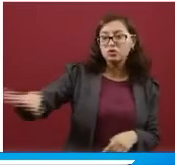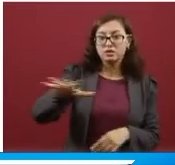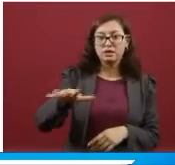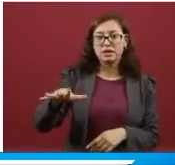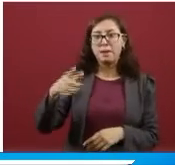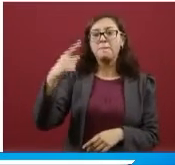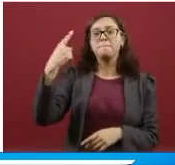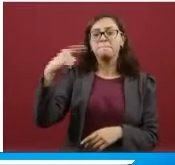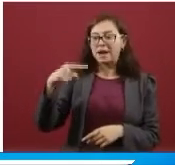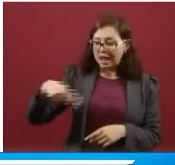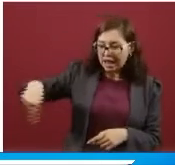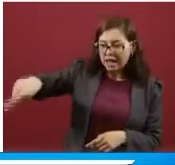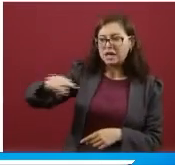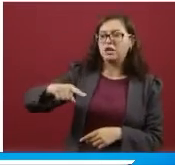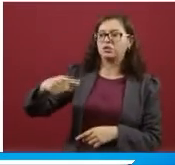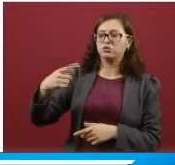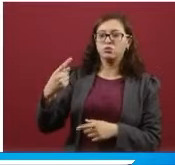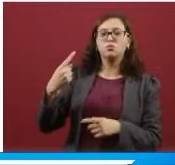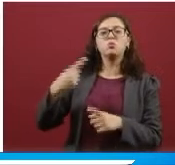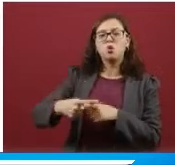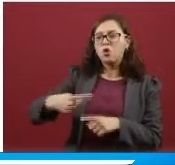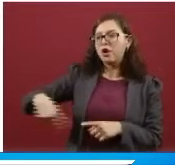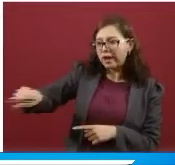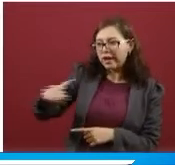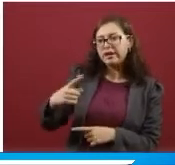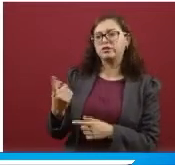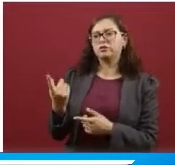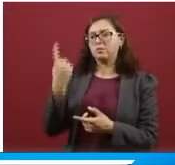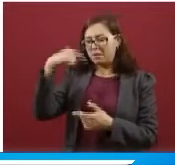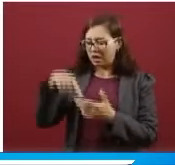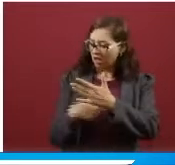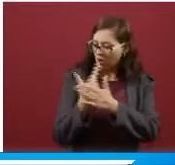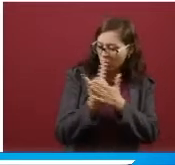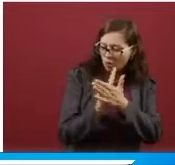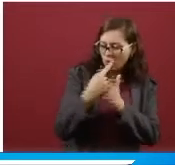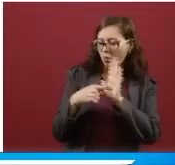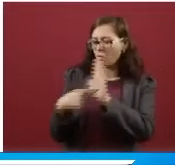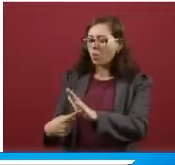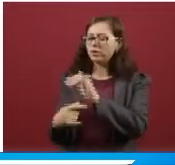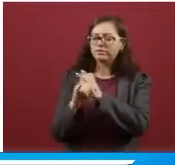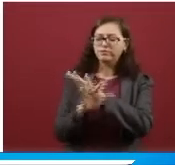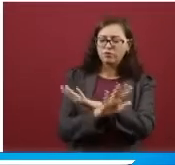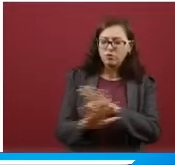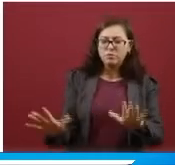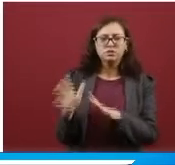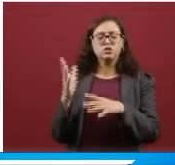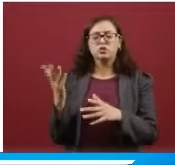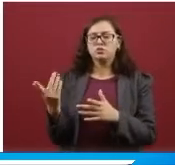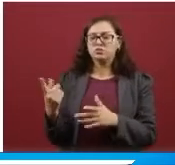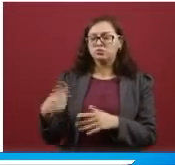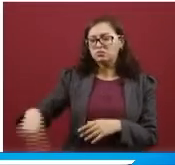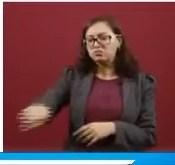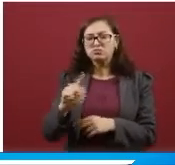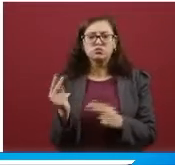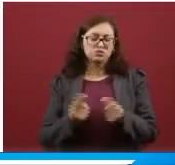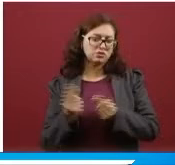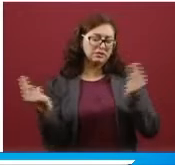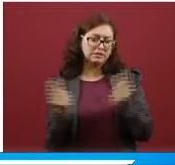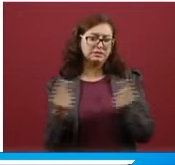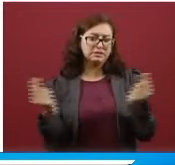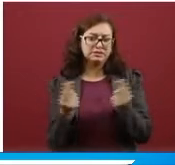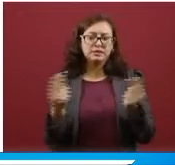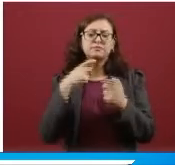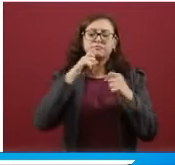The budgets exercised during 2016 and 2017 exceeded 10 billion pesos per year and in 2018 it was almost 9 billion